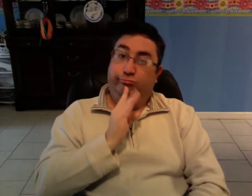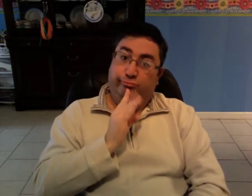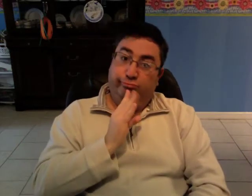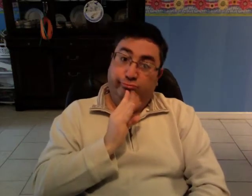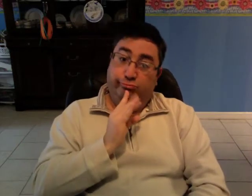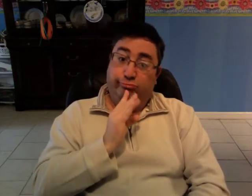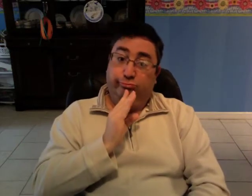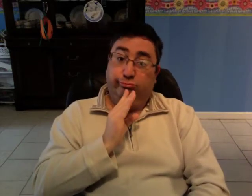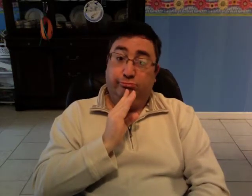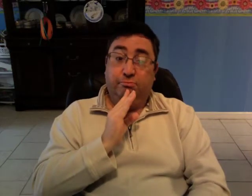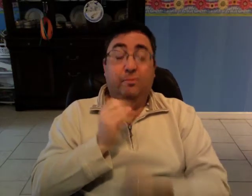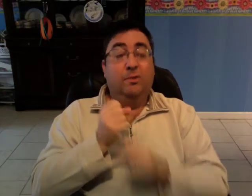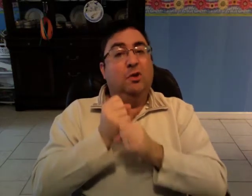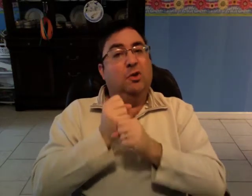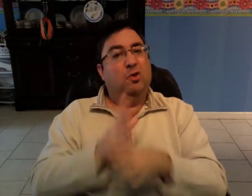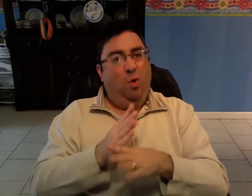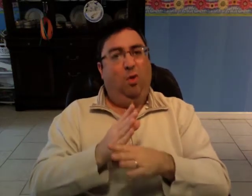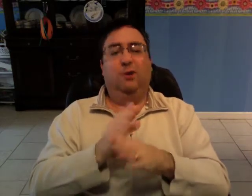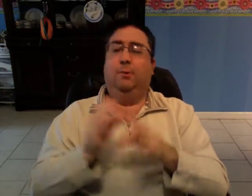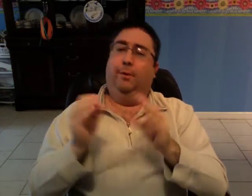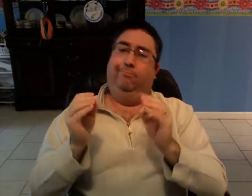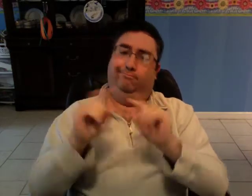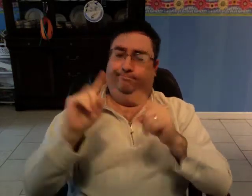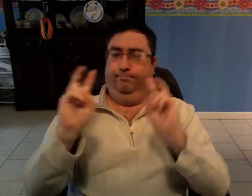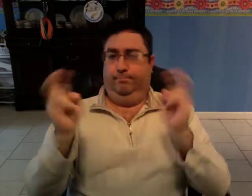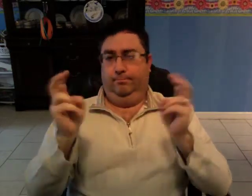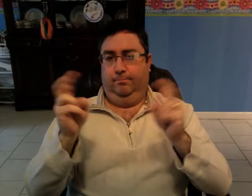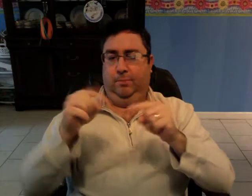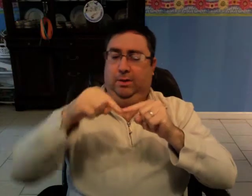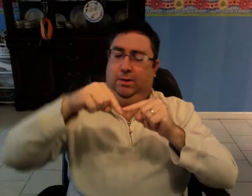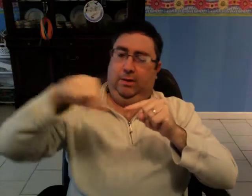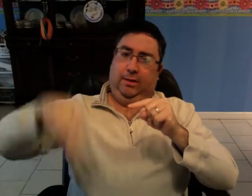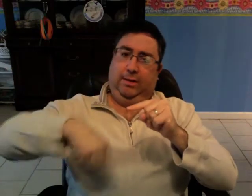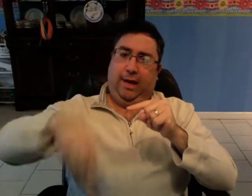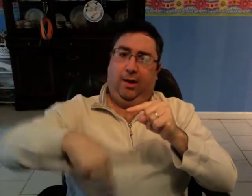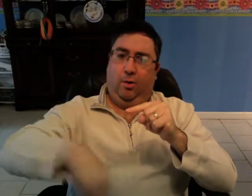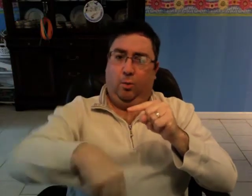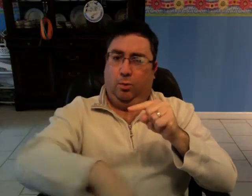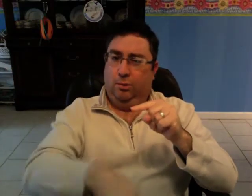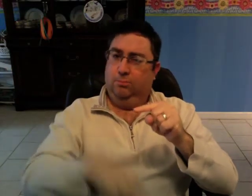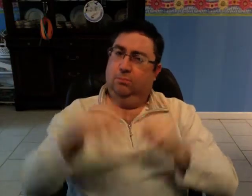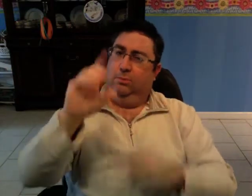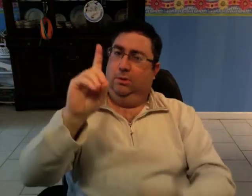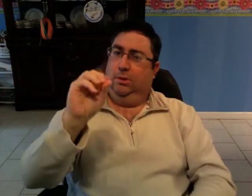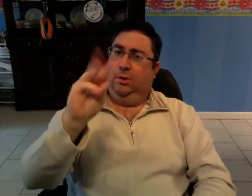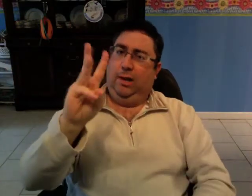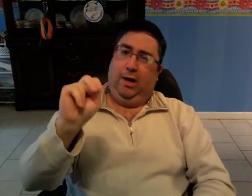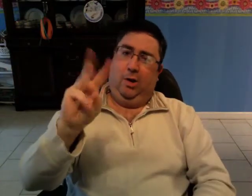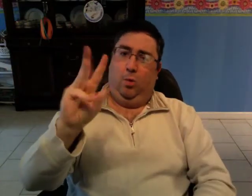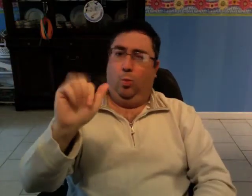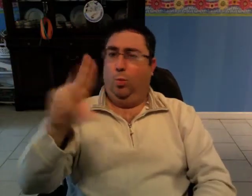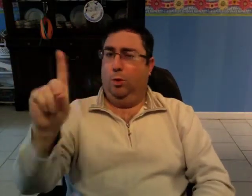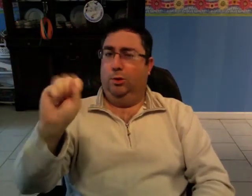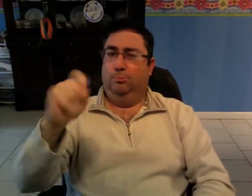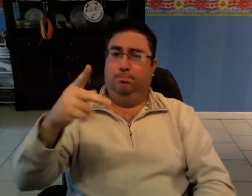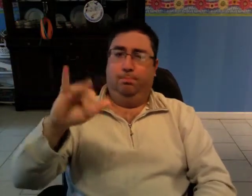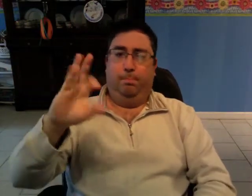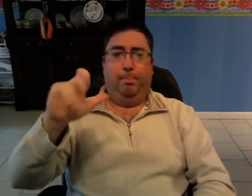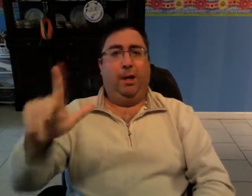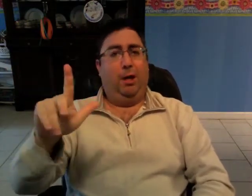led to a "downward spiral" of expectations.